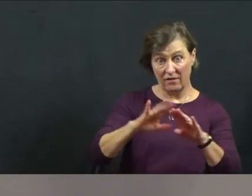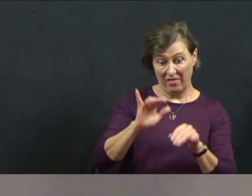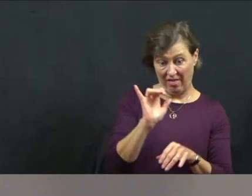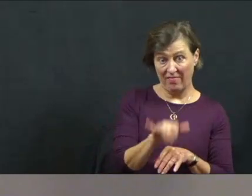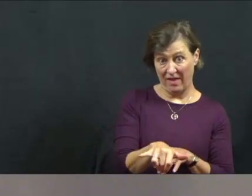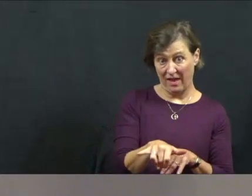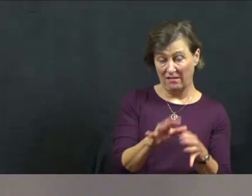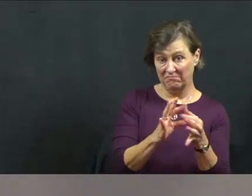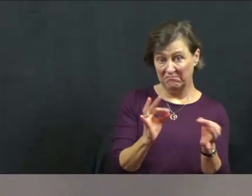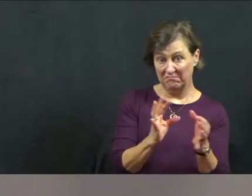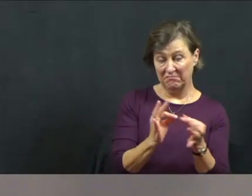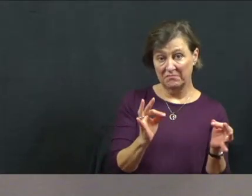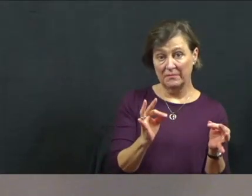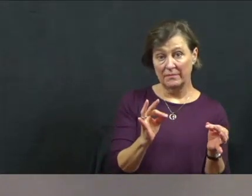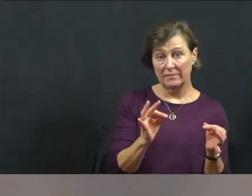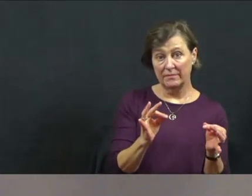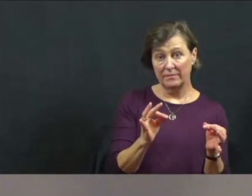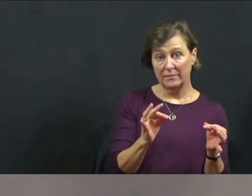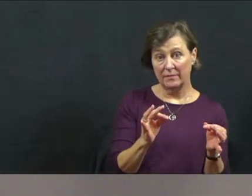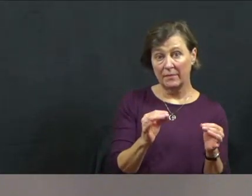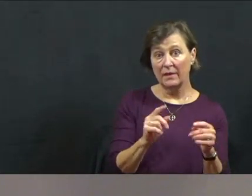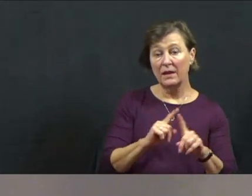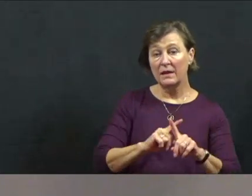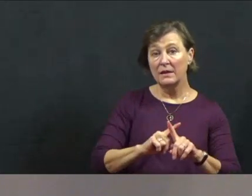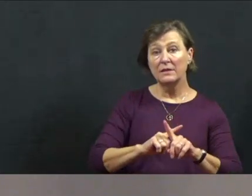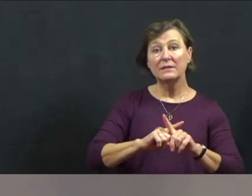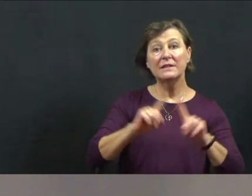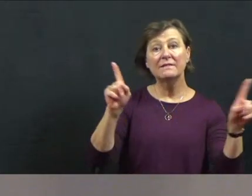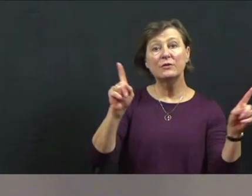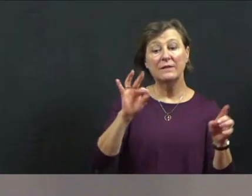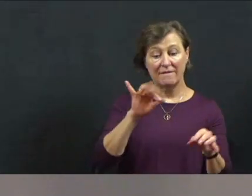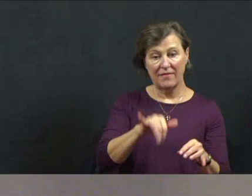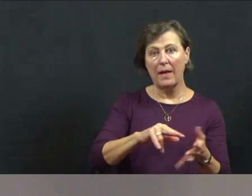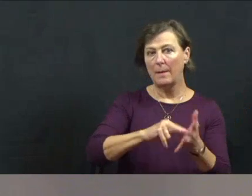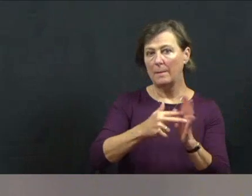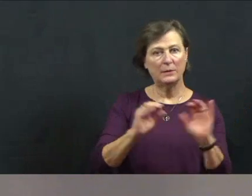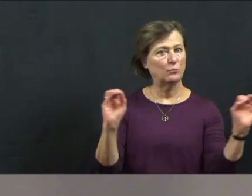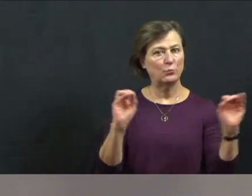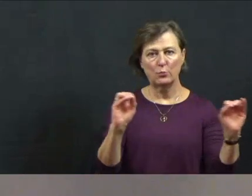of the difference, is no democracy.